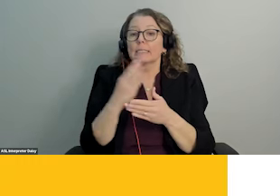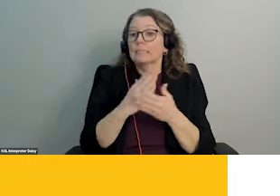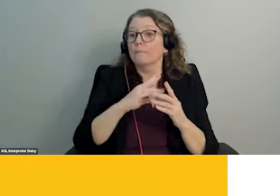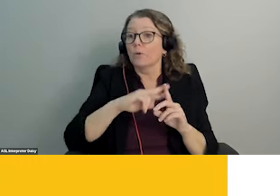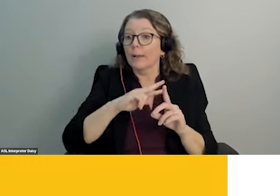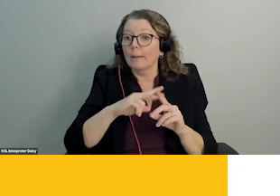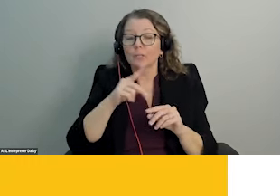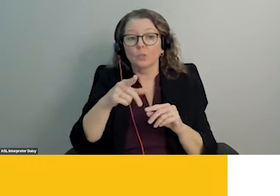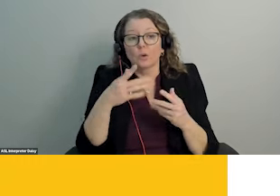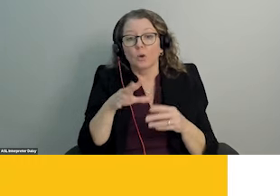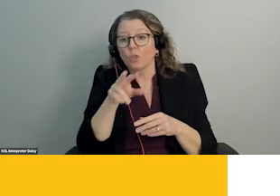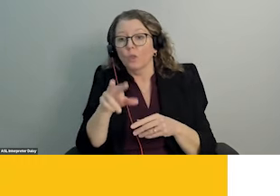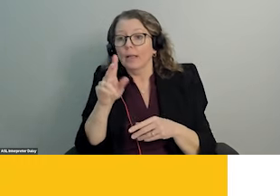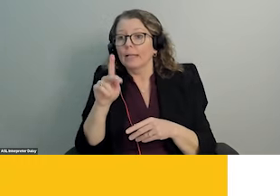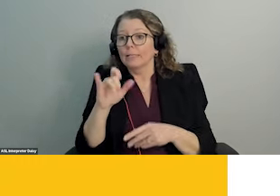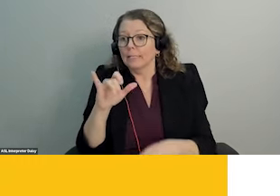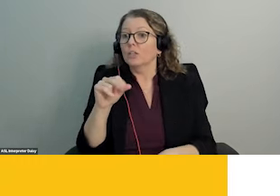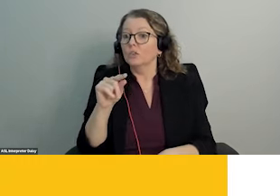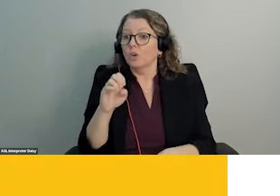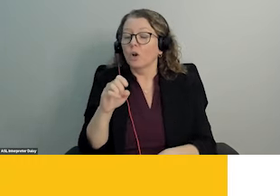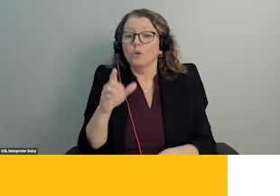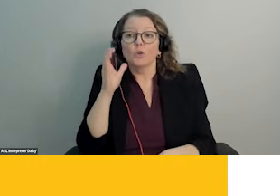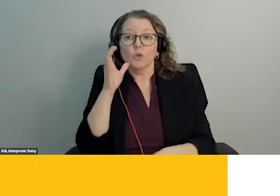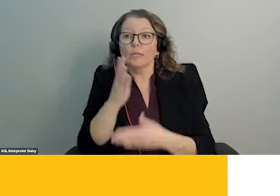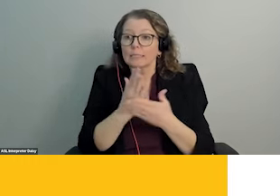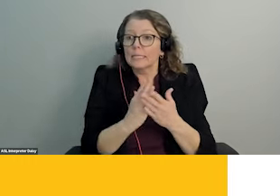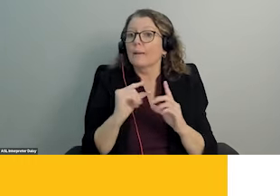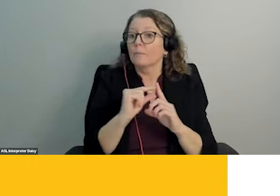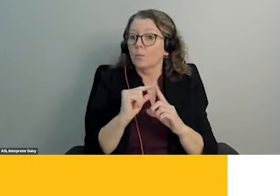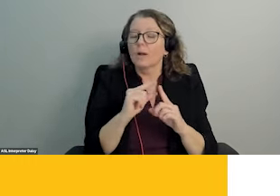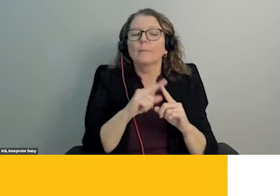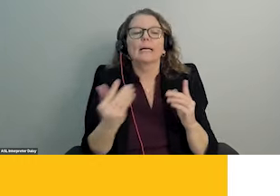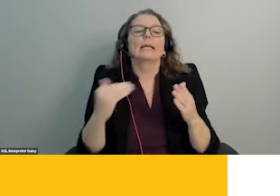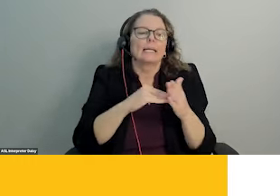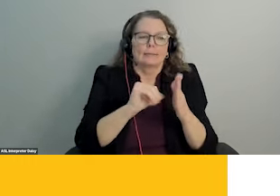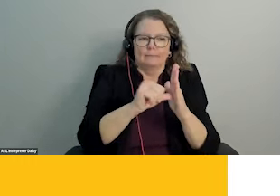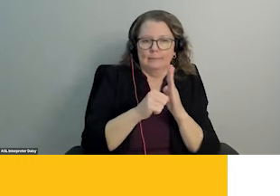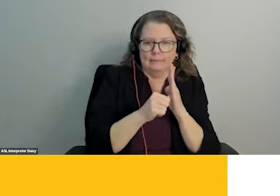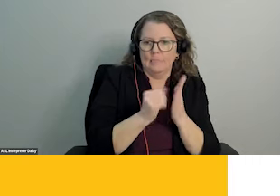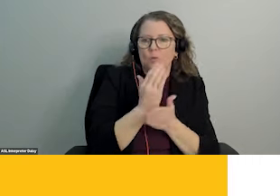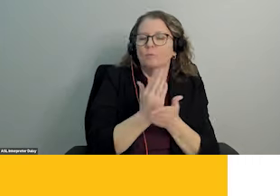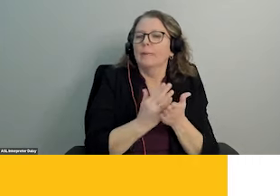if you tuned into the keynote, you've already heard some of the words, but we'll iterate on some of those definitions.